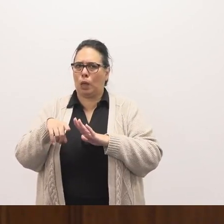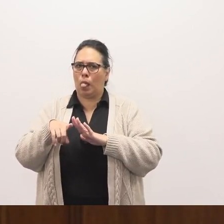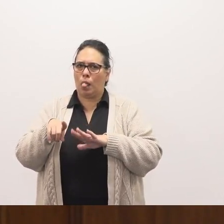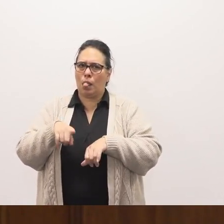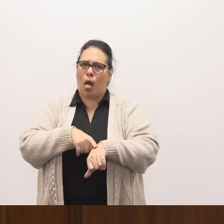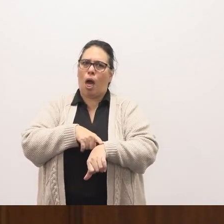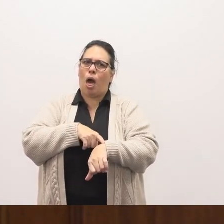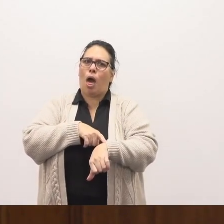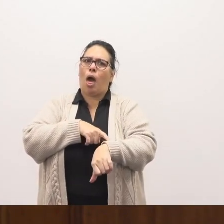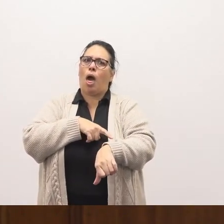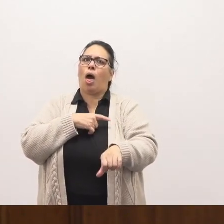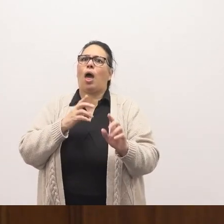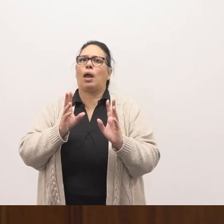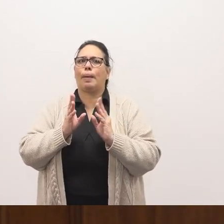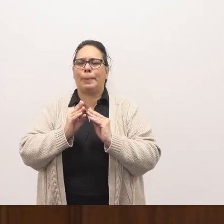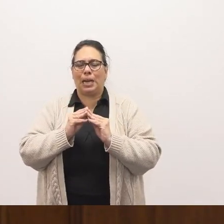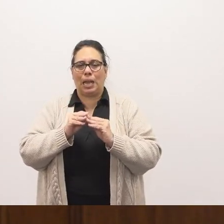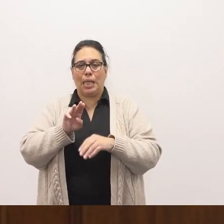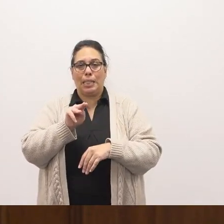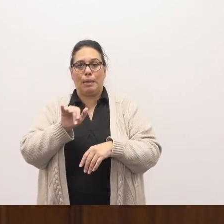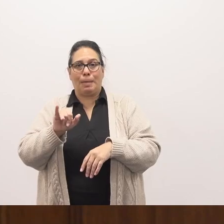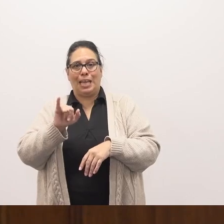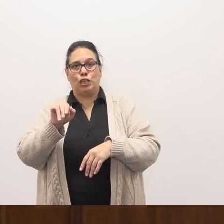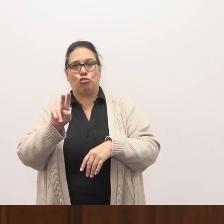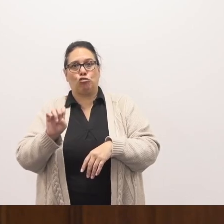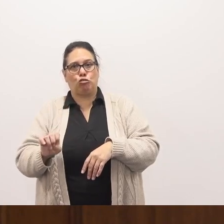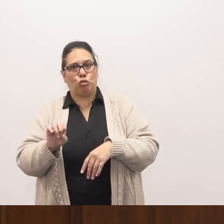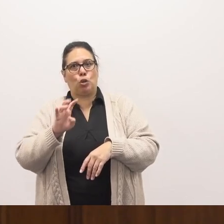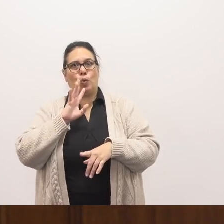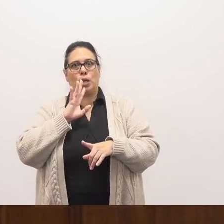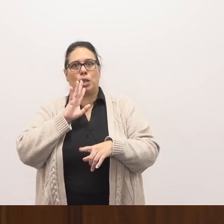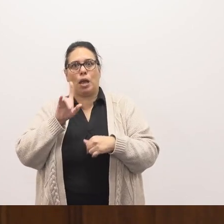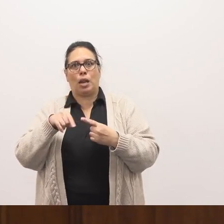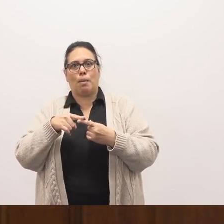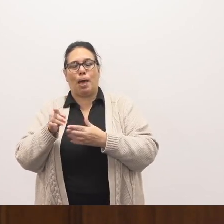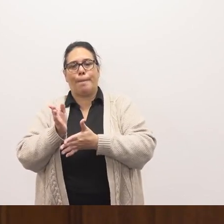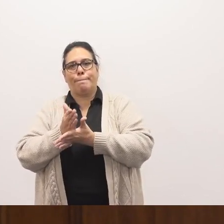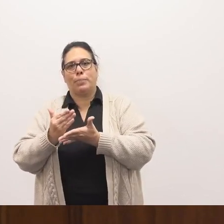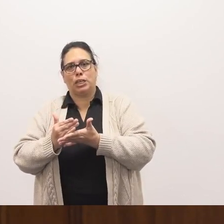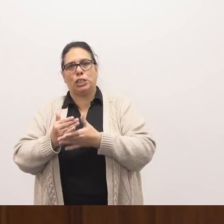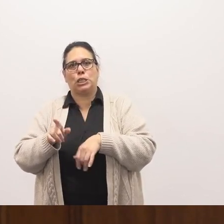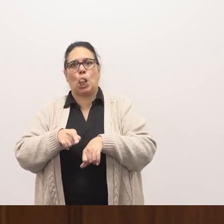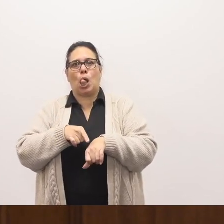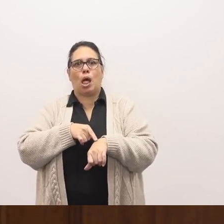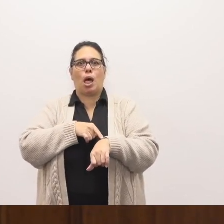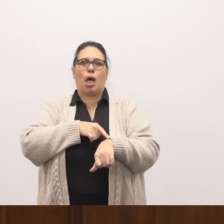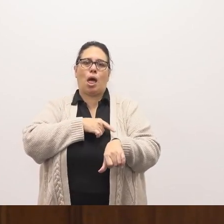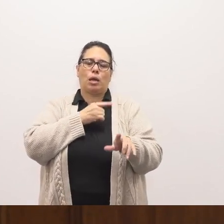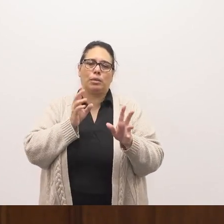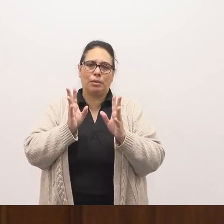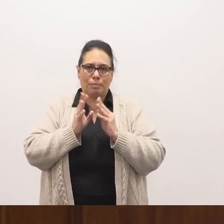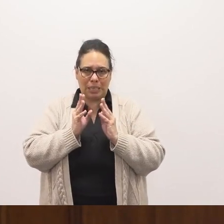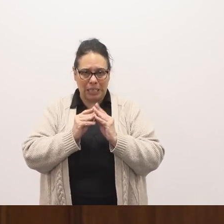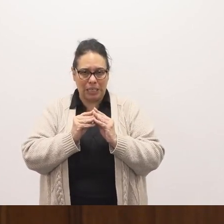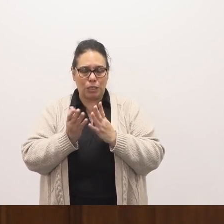And then May and June comes around and then we're back at budget and LCFF stuff again. So, again, in the spirit of making the most